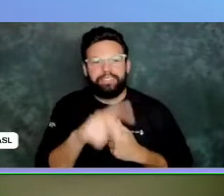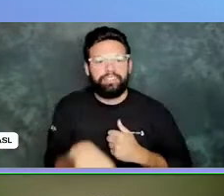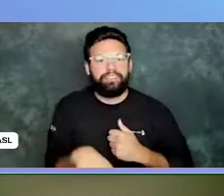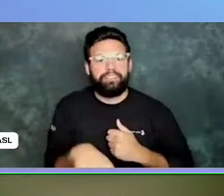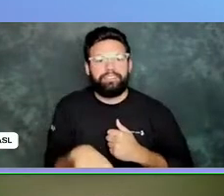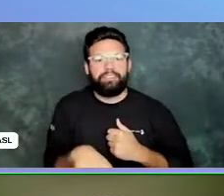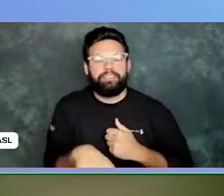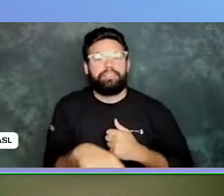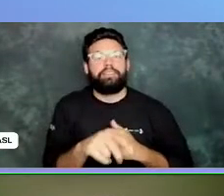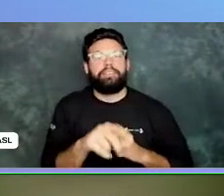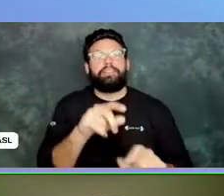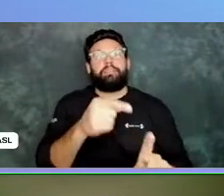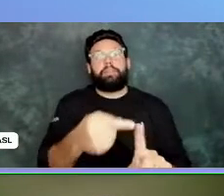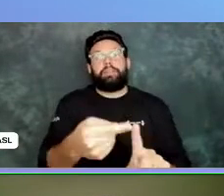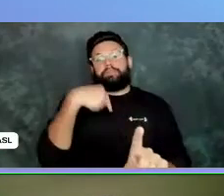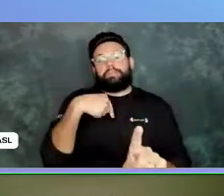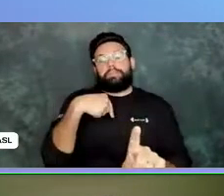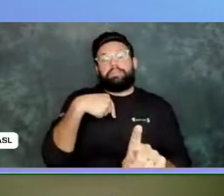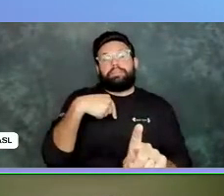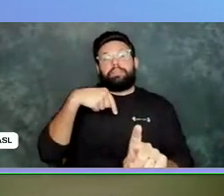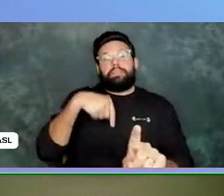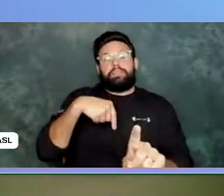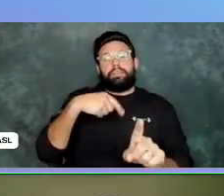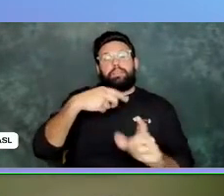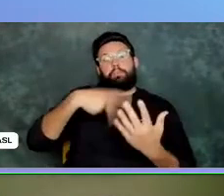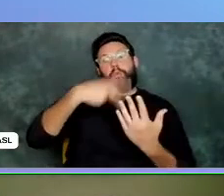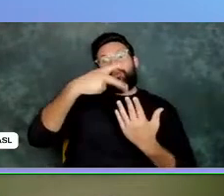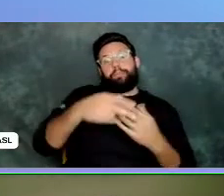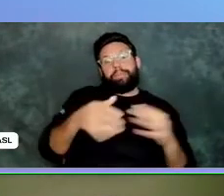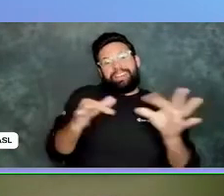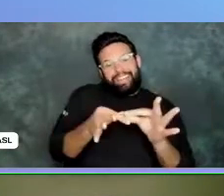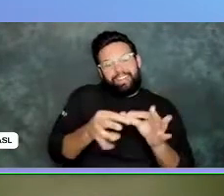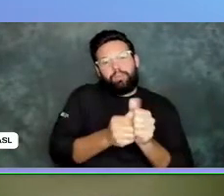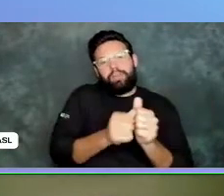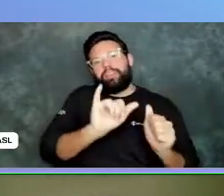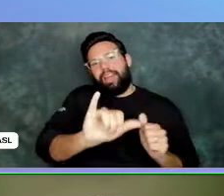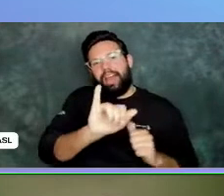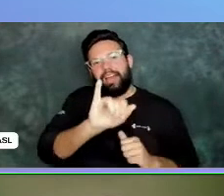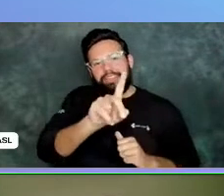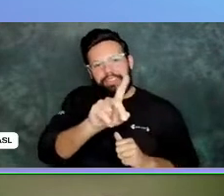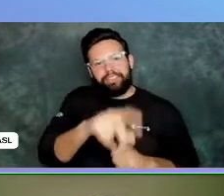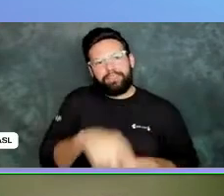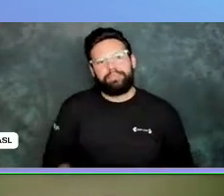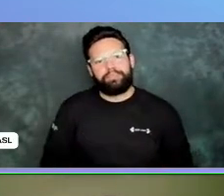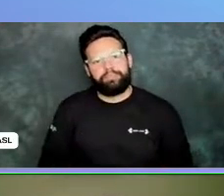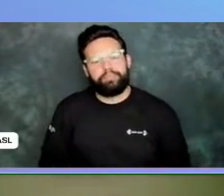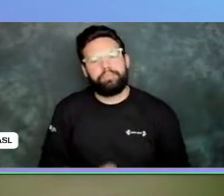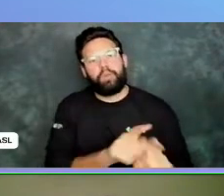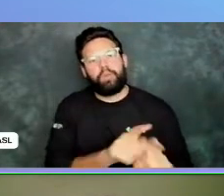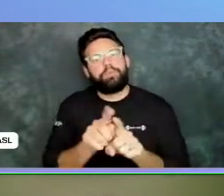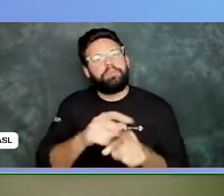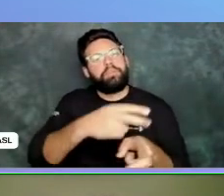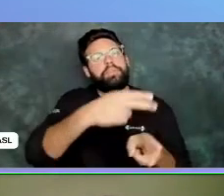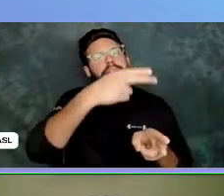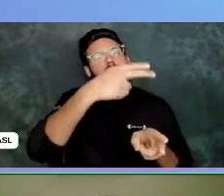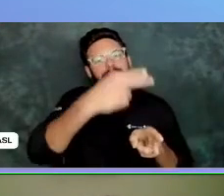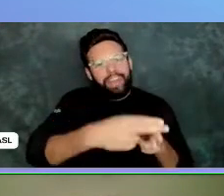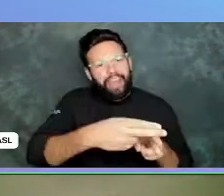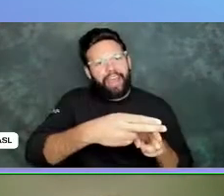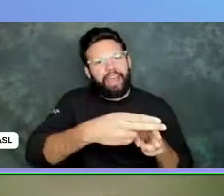and that allows the information to be then semantically or programmatically linked with